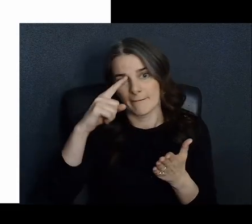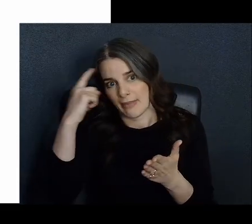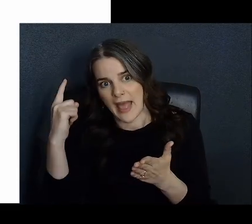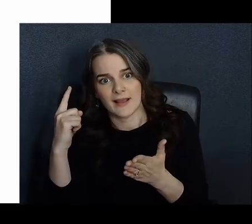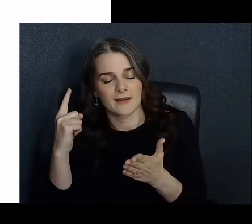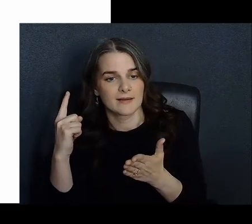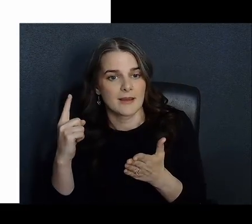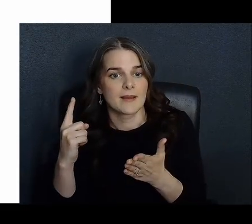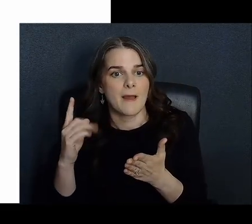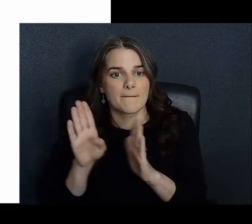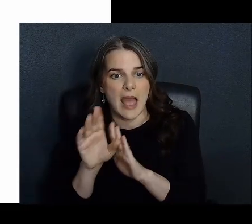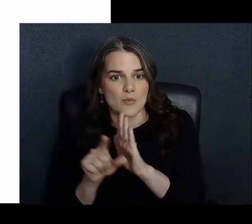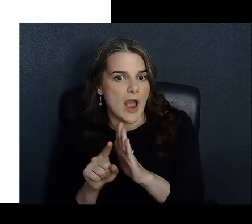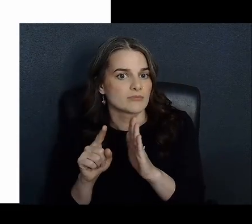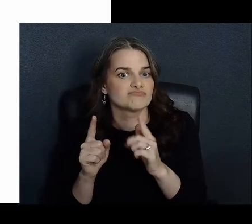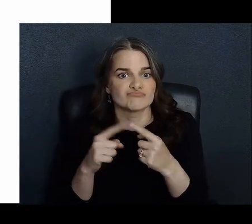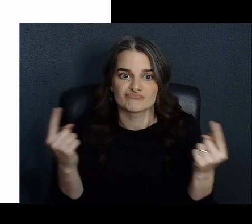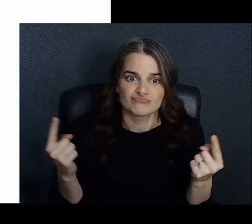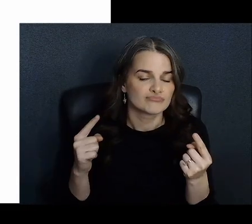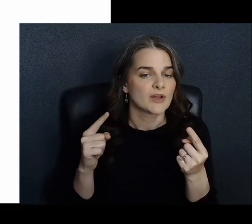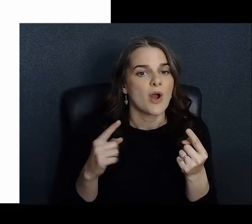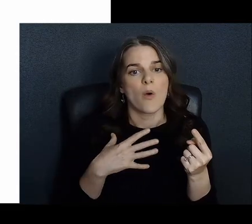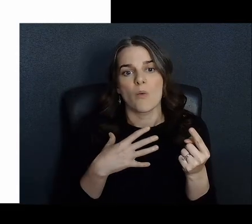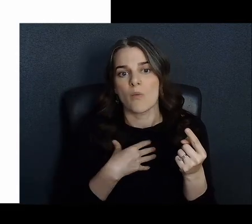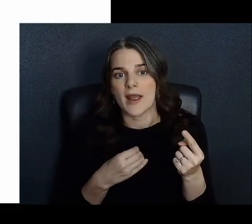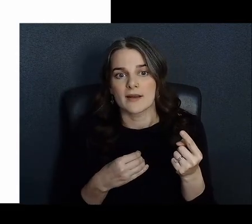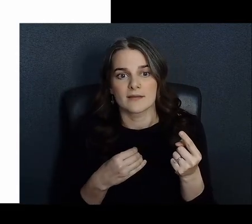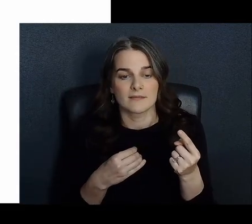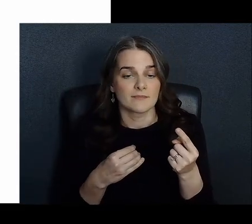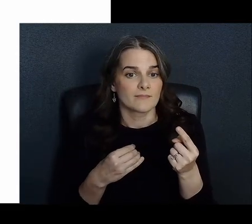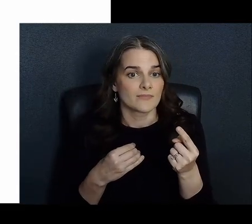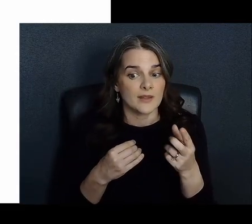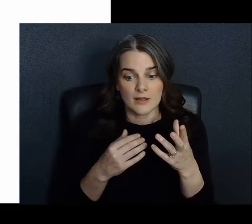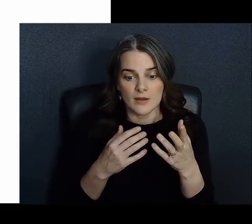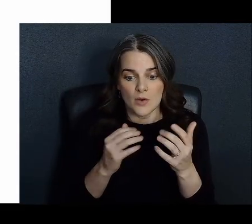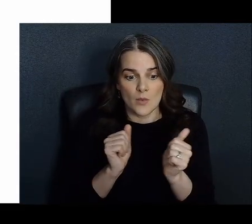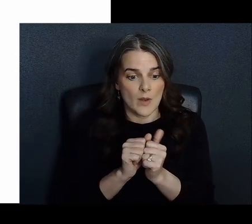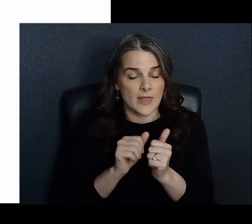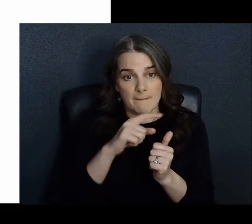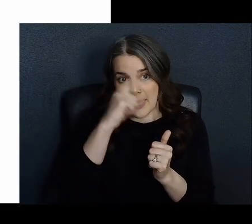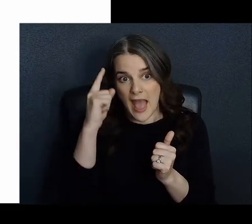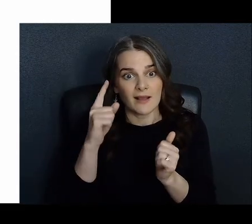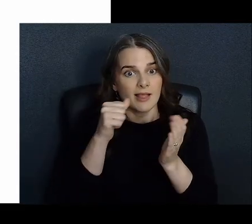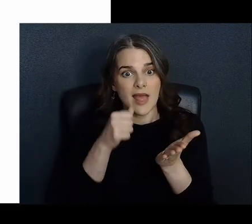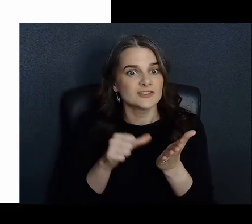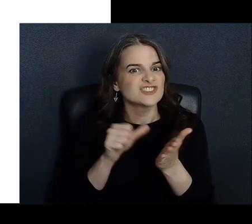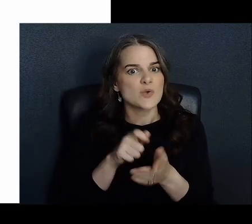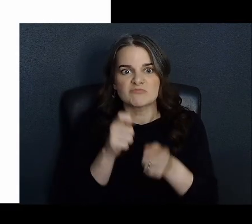white with black letters. And there's also some other color options on there. So you can switch that out. You can also change the magnification.